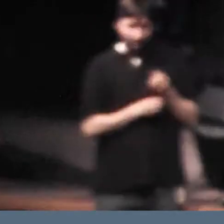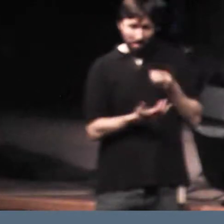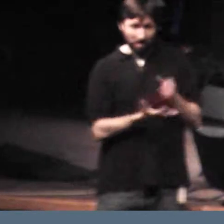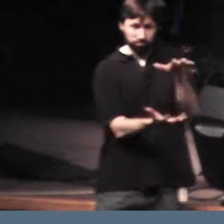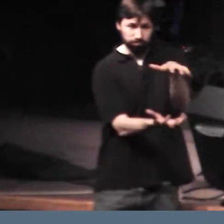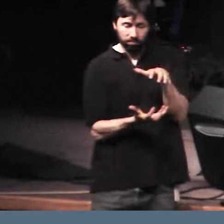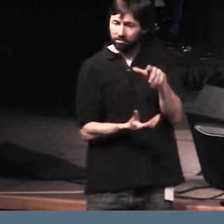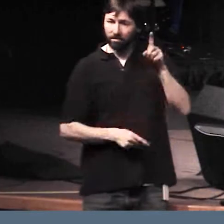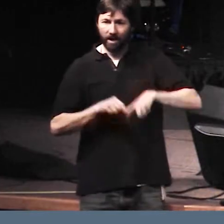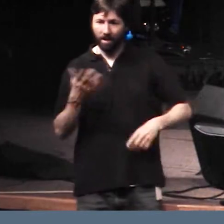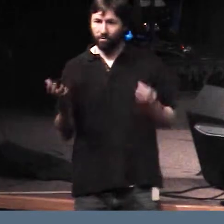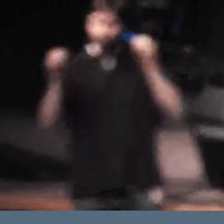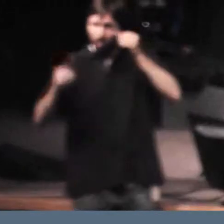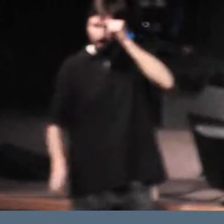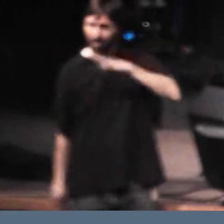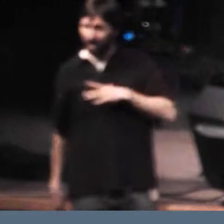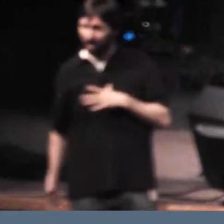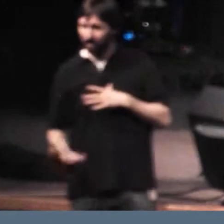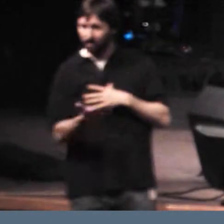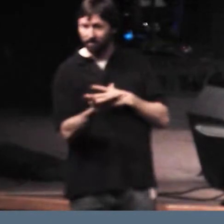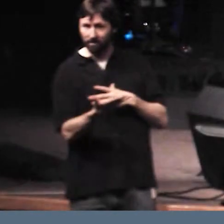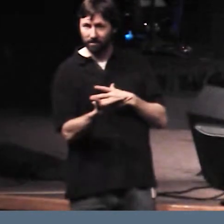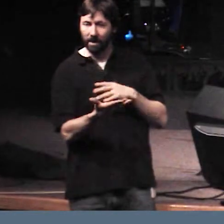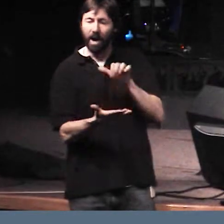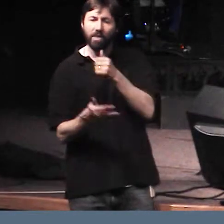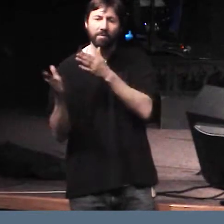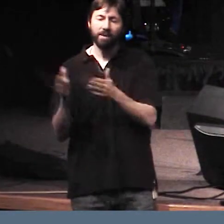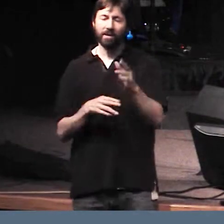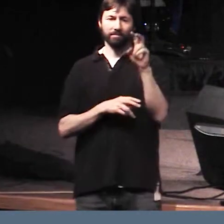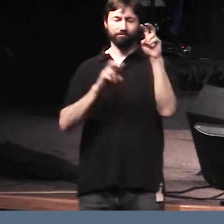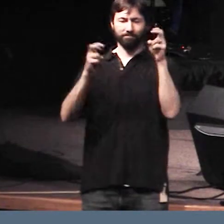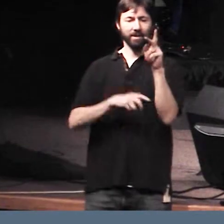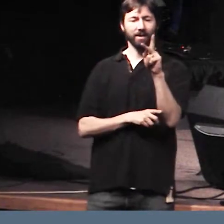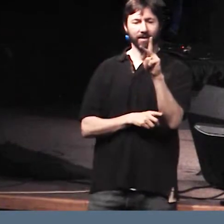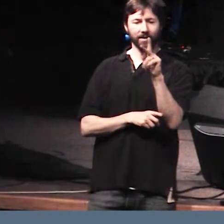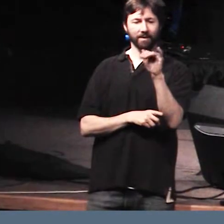but God still had another plan the other plan was this it was called a kinsman redeemer